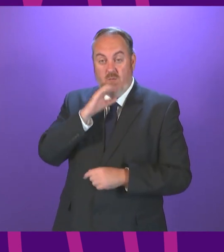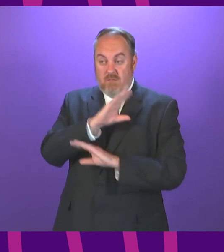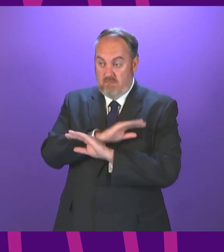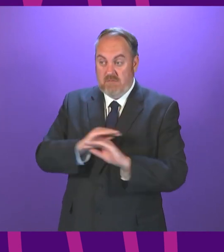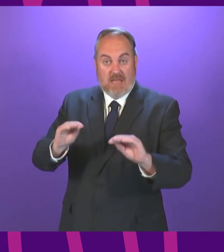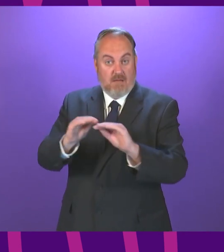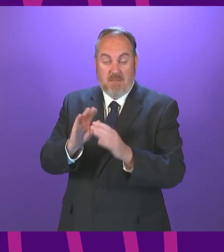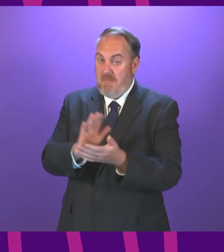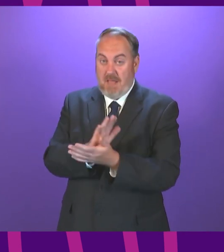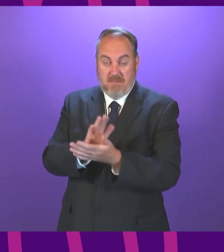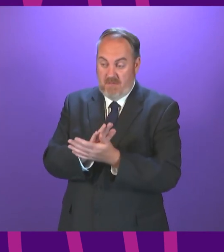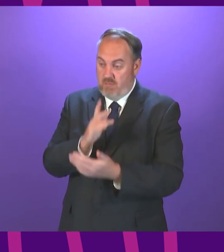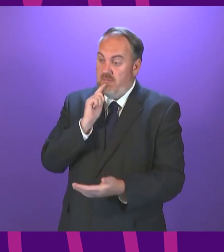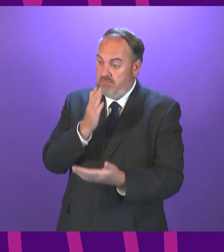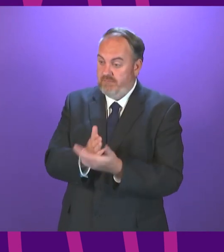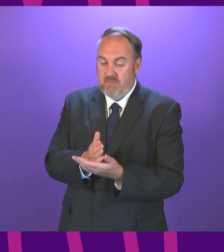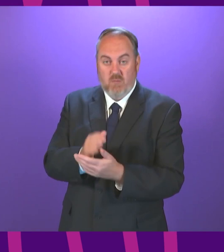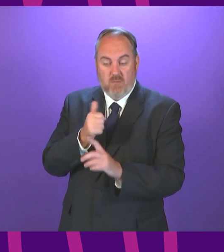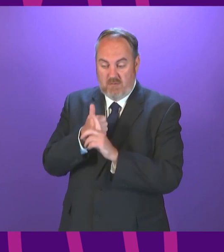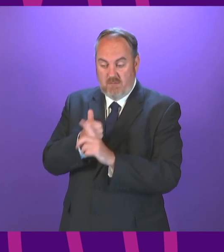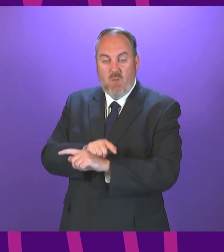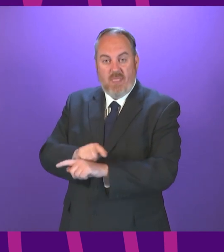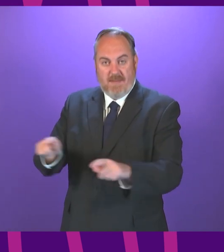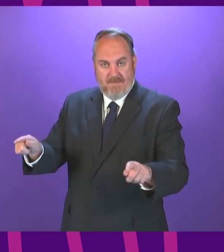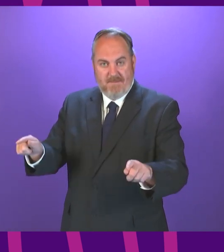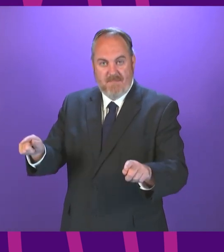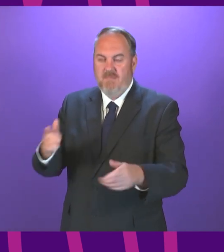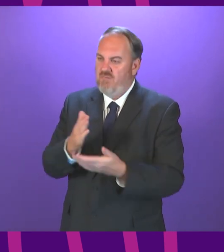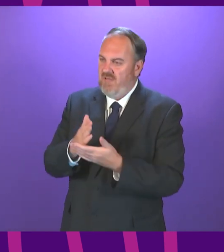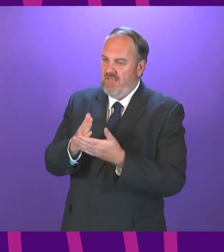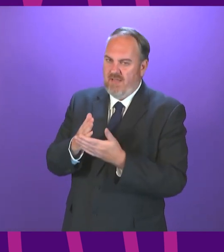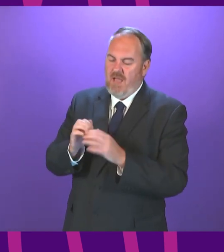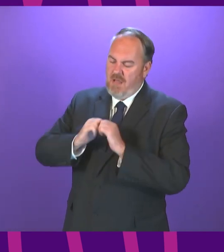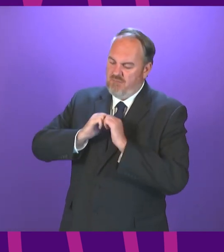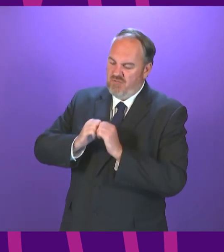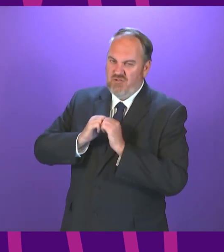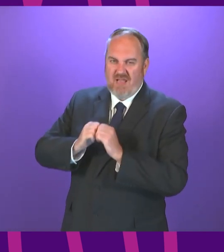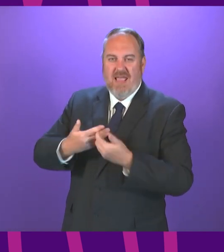terms. Before I give a bit more detail, I want to say how grateful I am to everybody who has